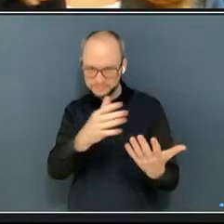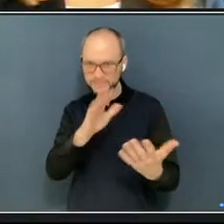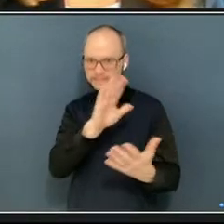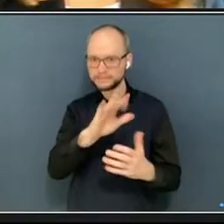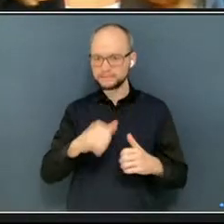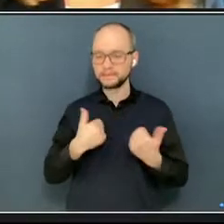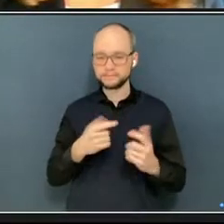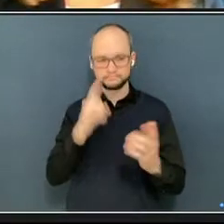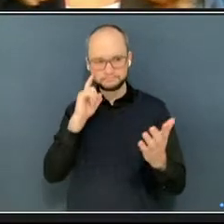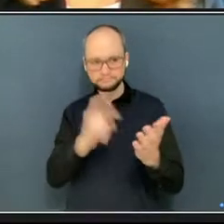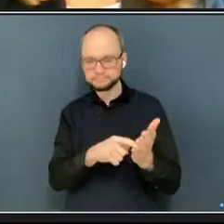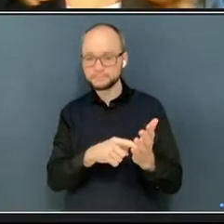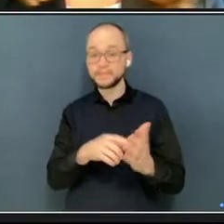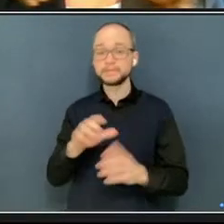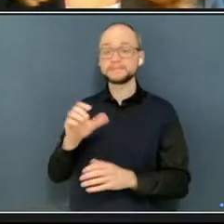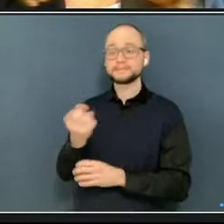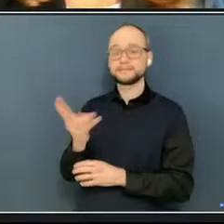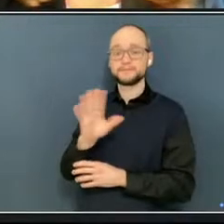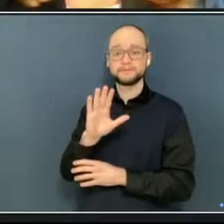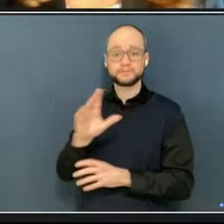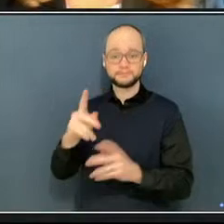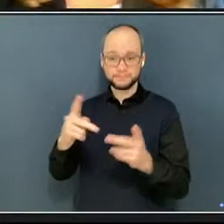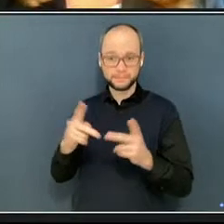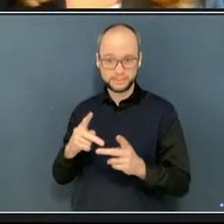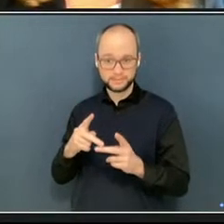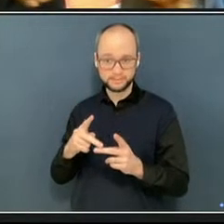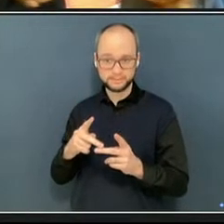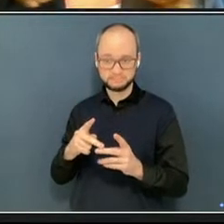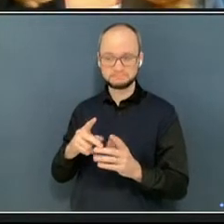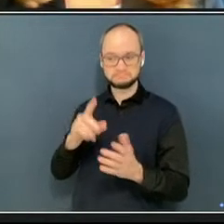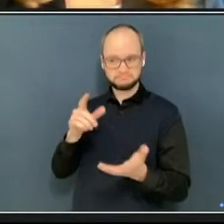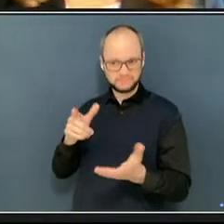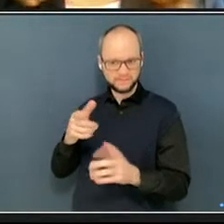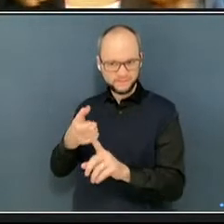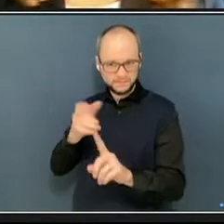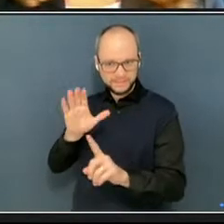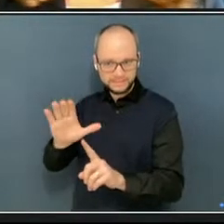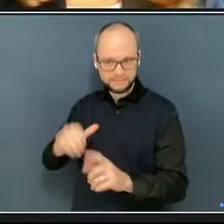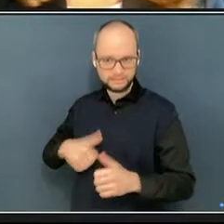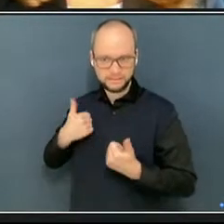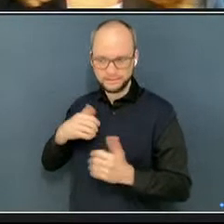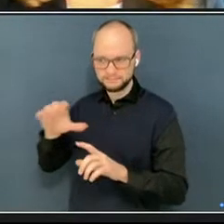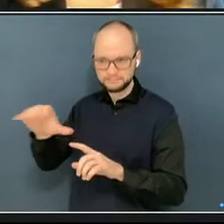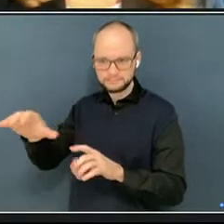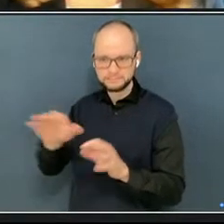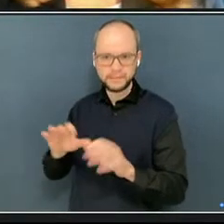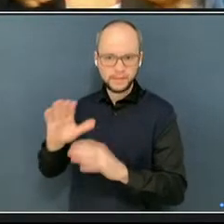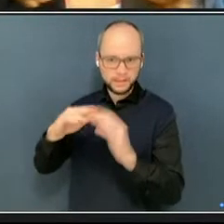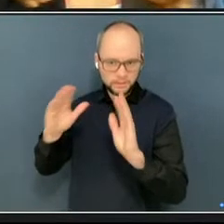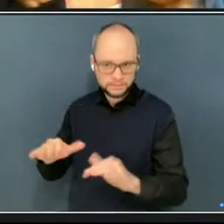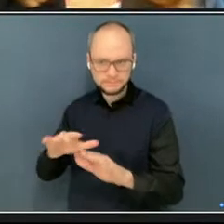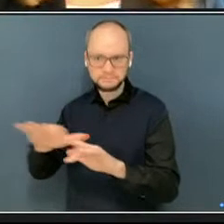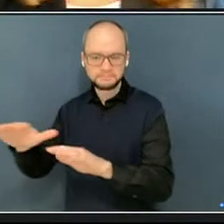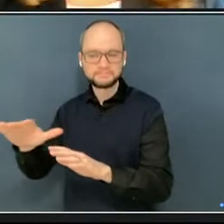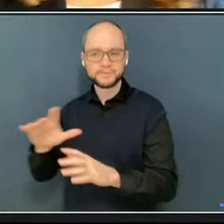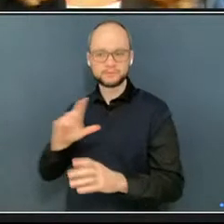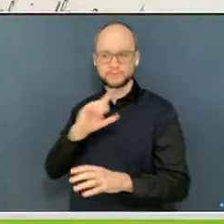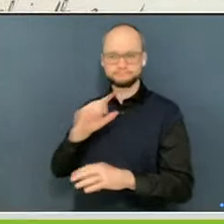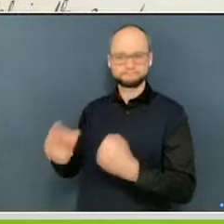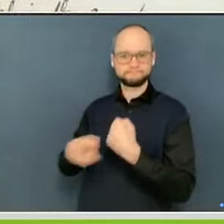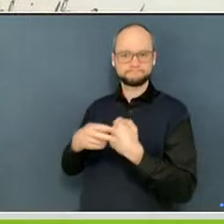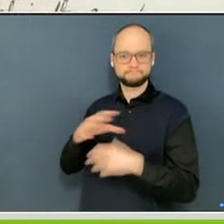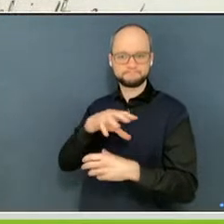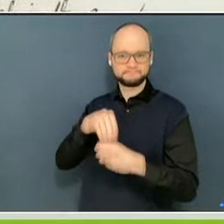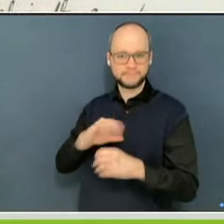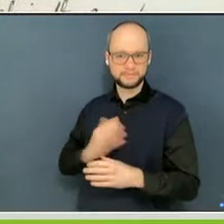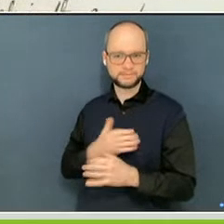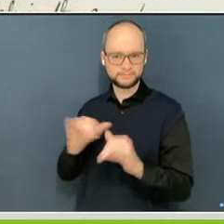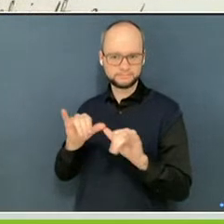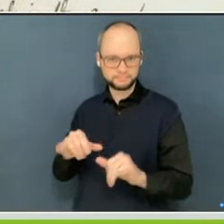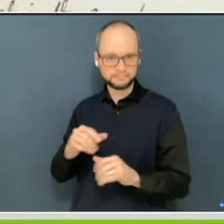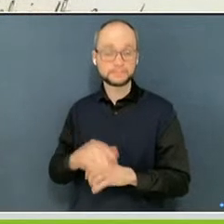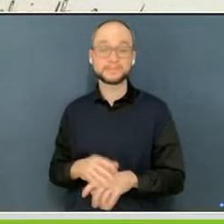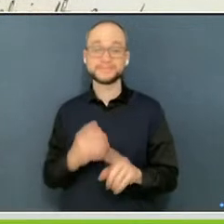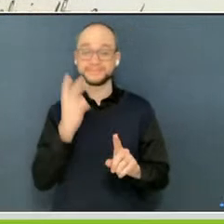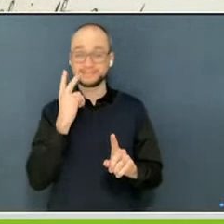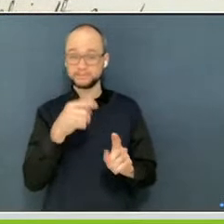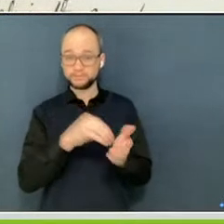slide we see two documents that connect him to his role, his position as the executive secretary for